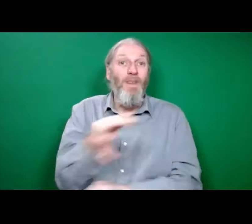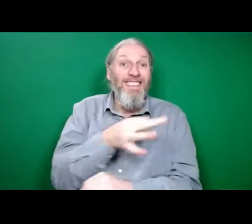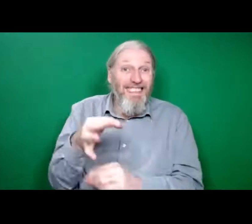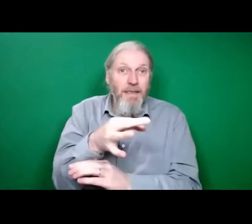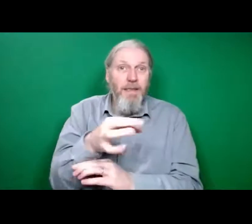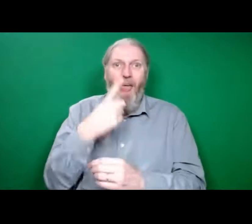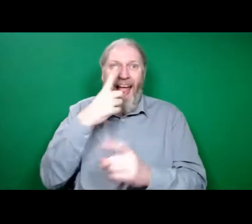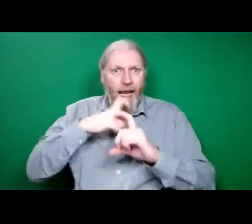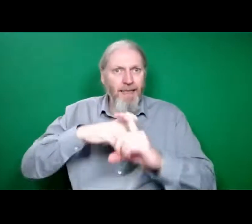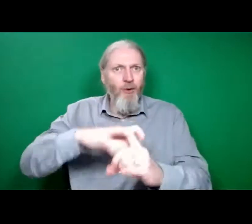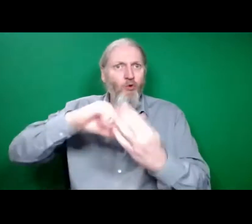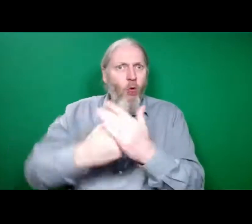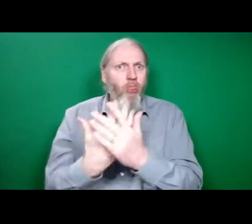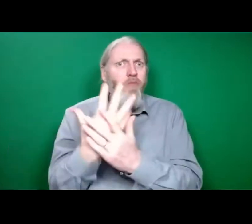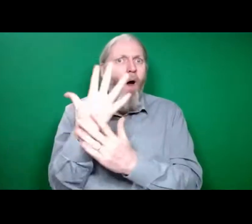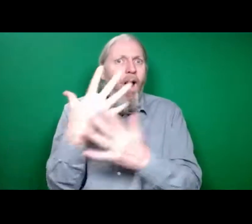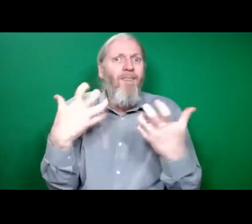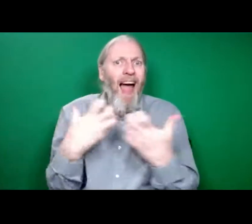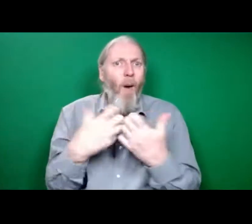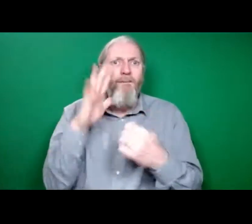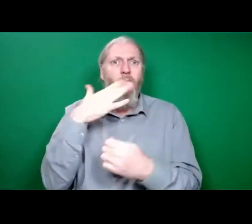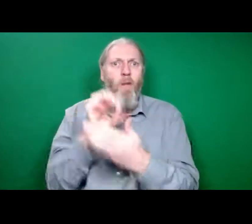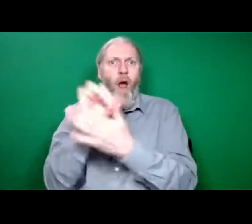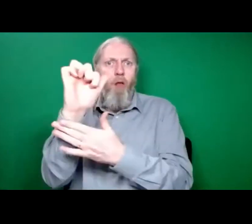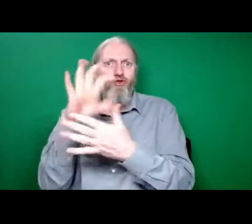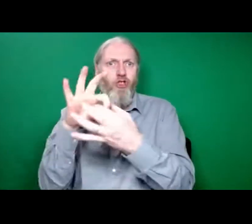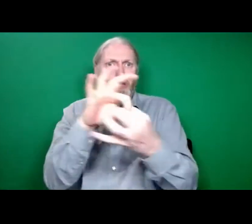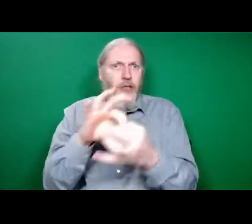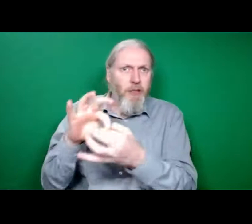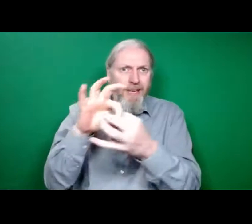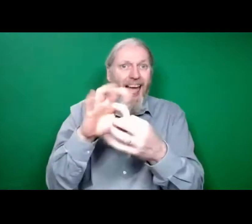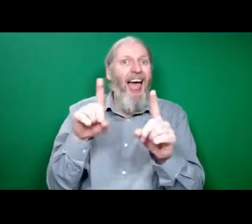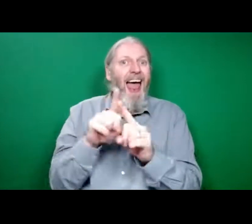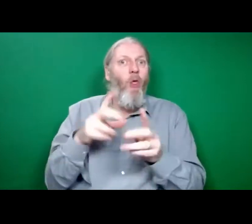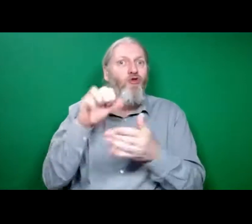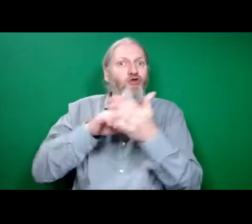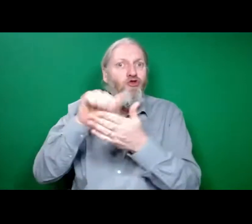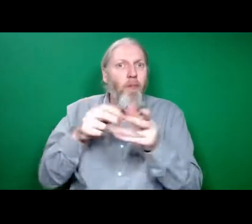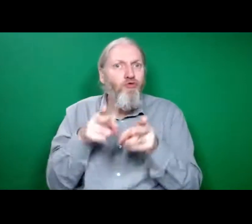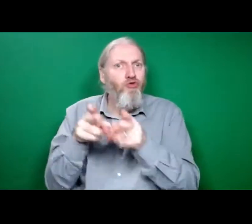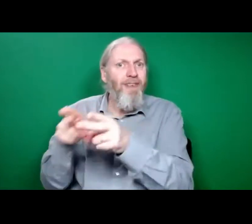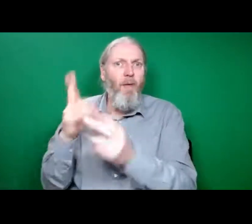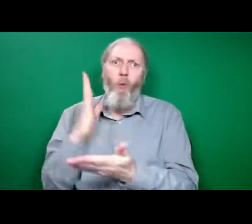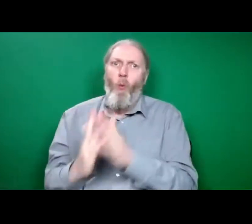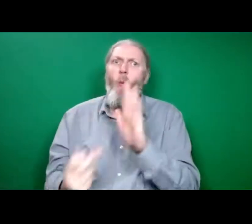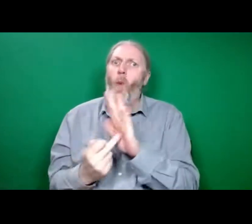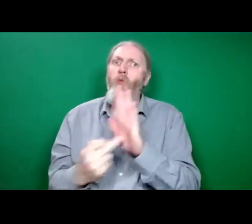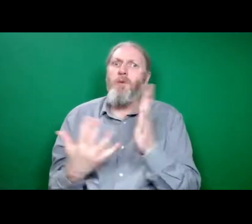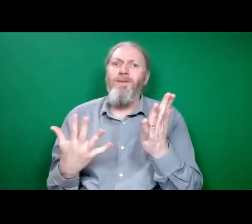and beyond. Of course, it is very timely today, the day that the Government's Levelling Up white paper has been published.